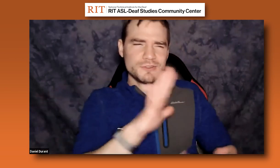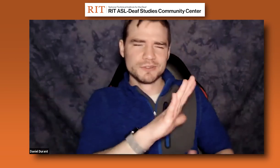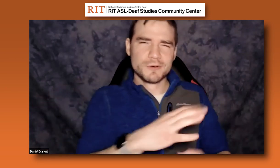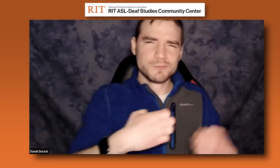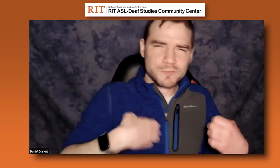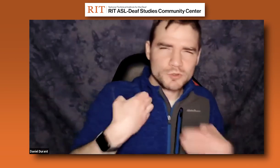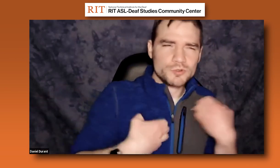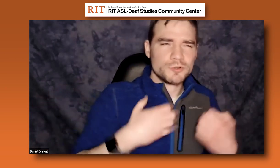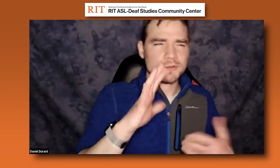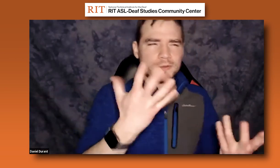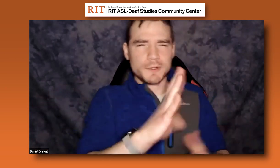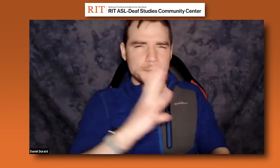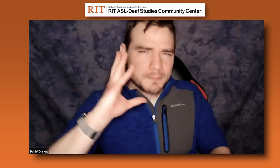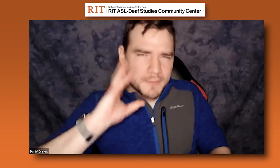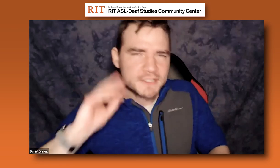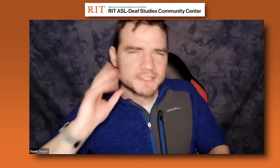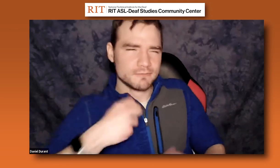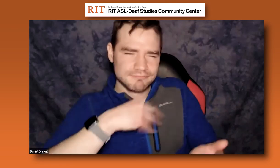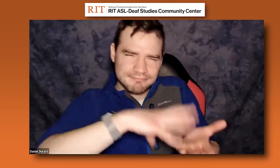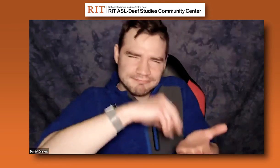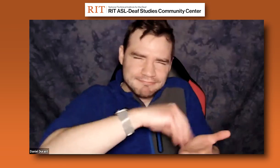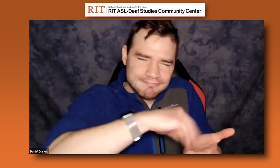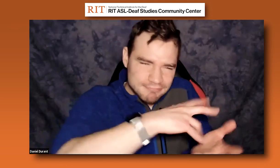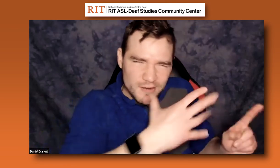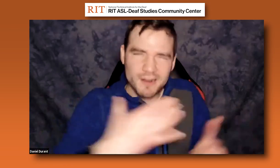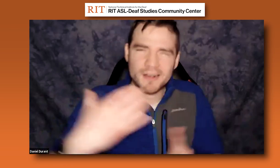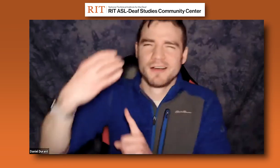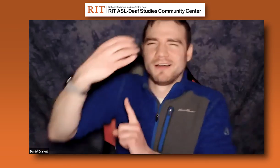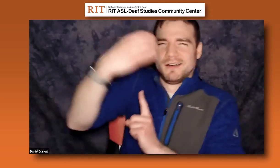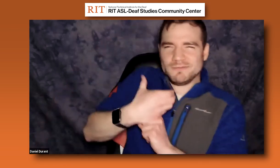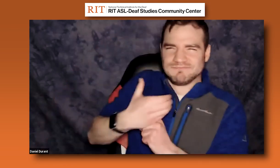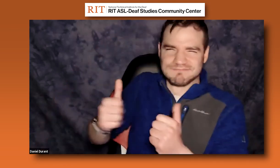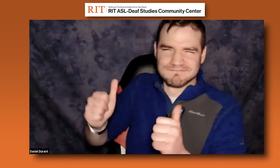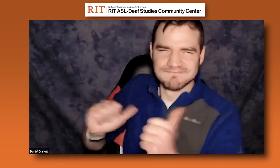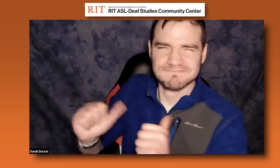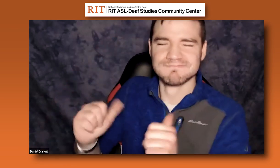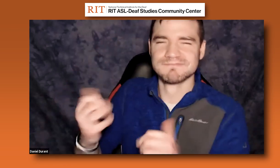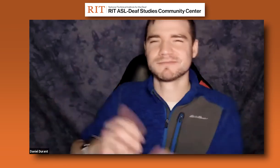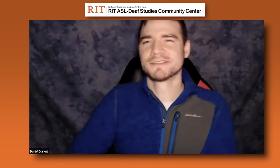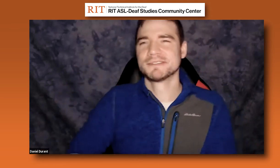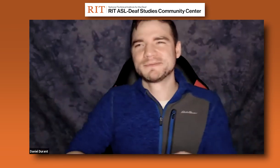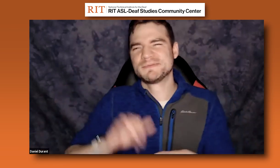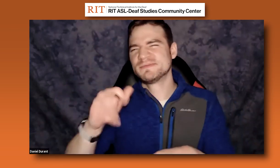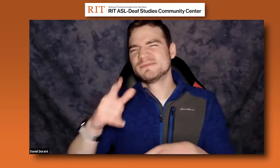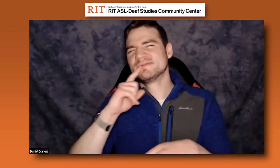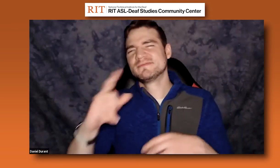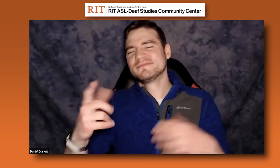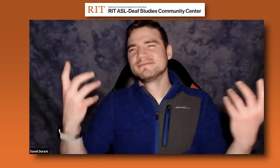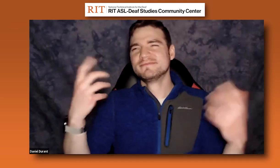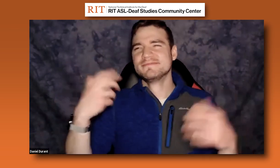I love to learn about the characters, their emotions, their experiences, and become that character.